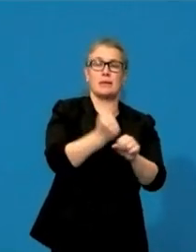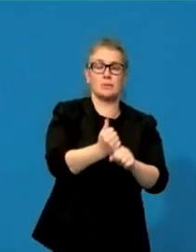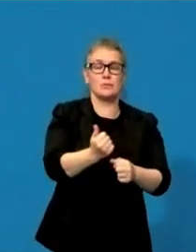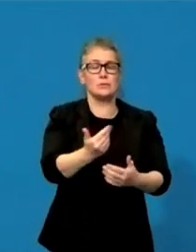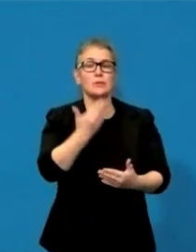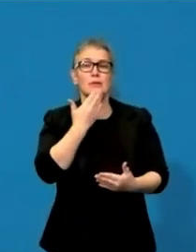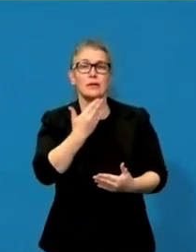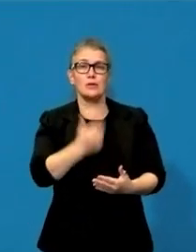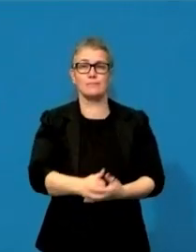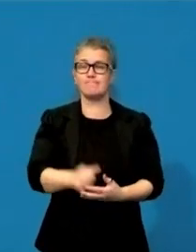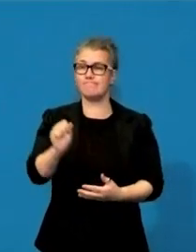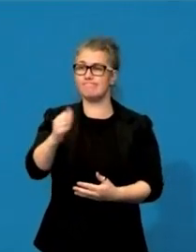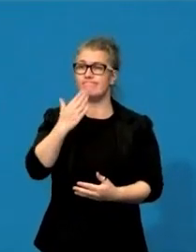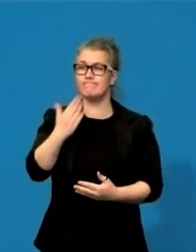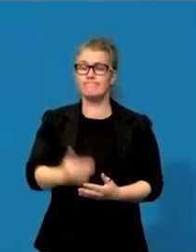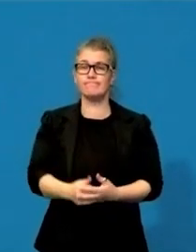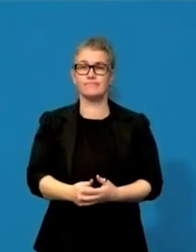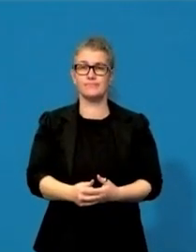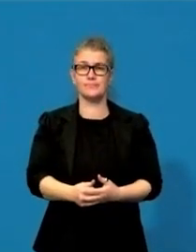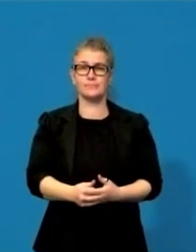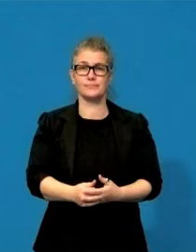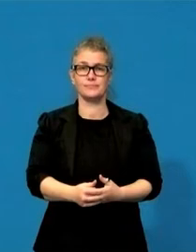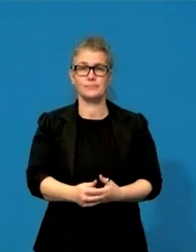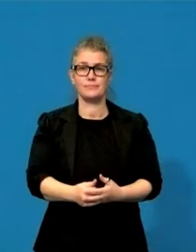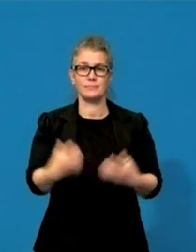Thank you. CHAIR: Thank you, Commissioner Mason. But don't write-off the grandfathers, please.